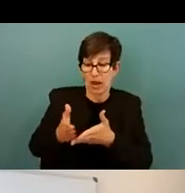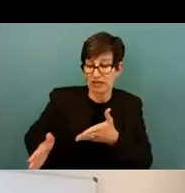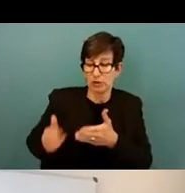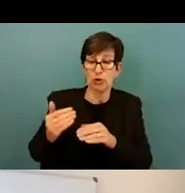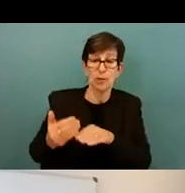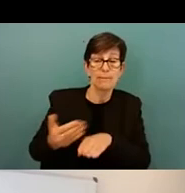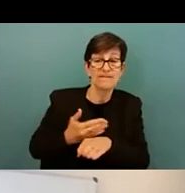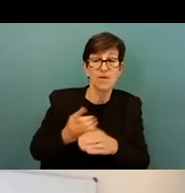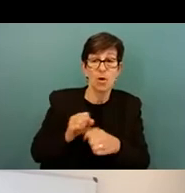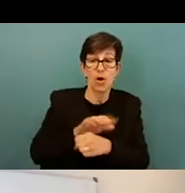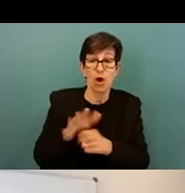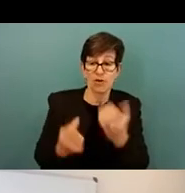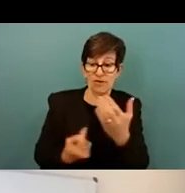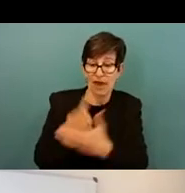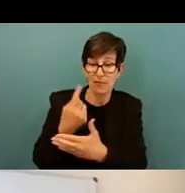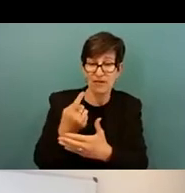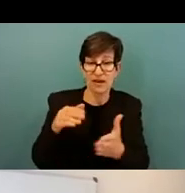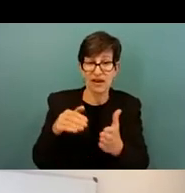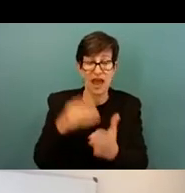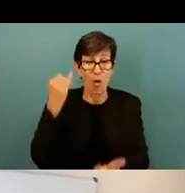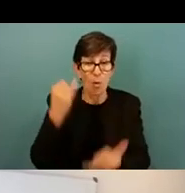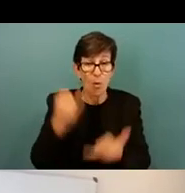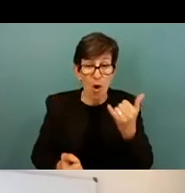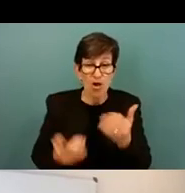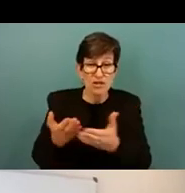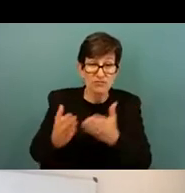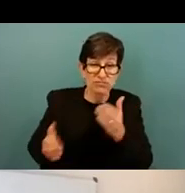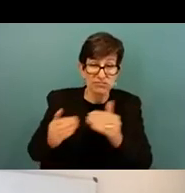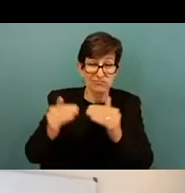are even more excluded as a consequence. And so just maybe your reflections on what that